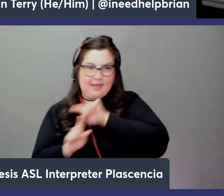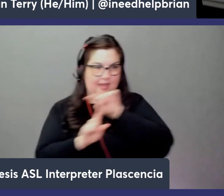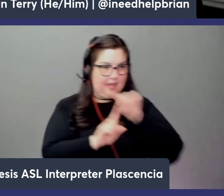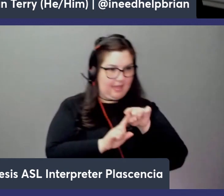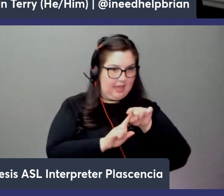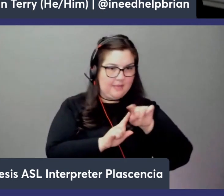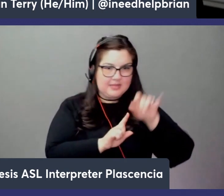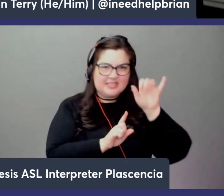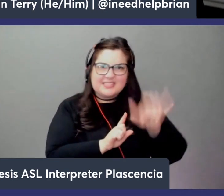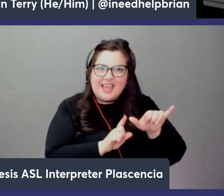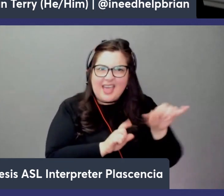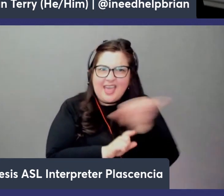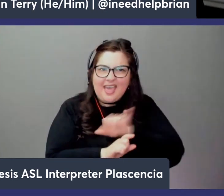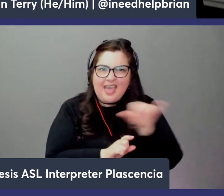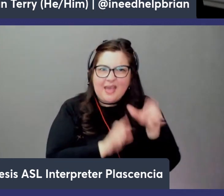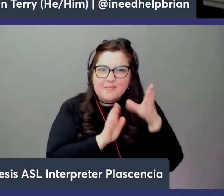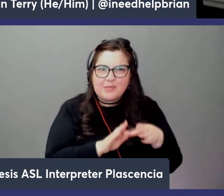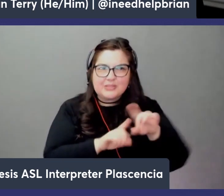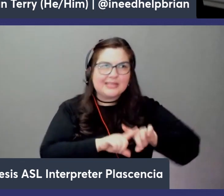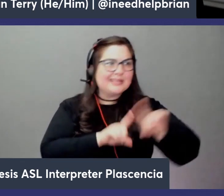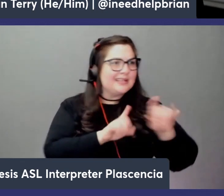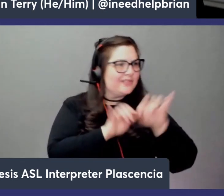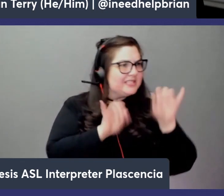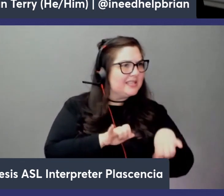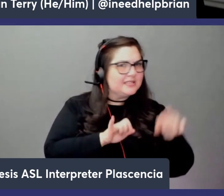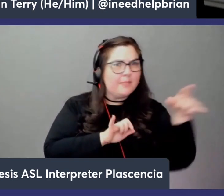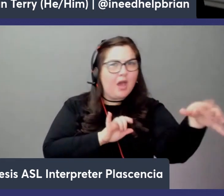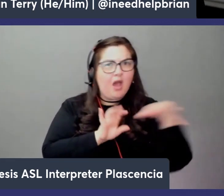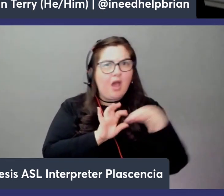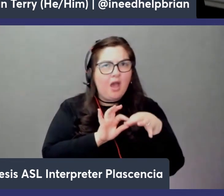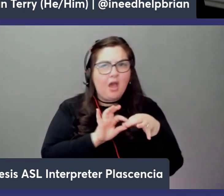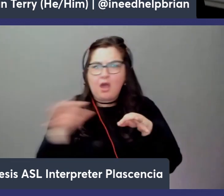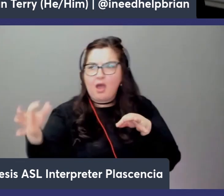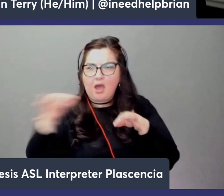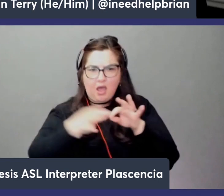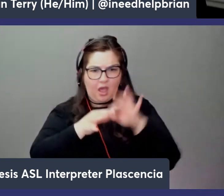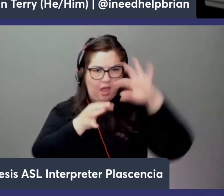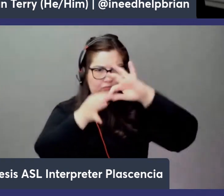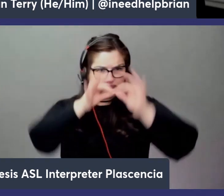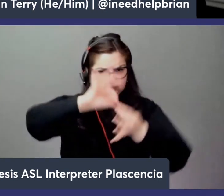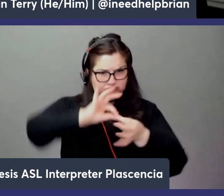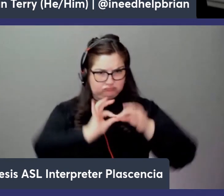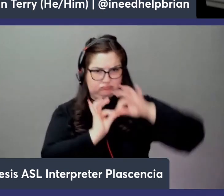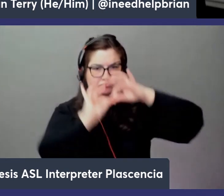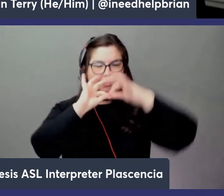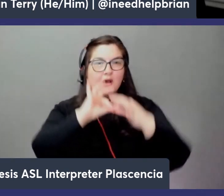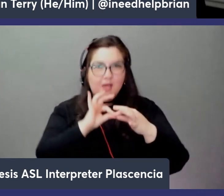and is the same as this person in another system," because you may want to be able to get